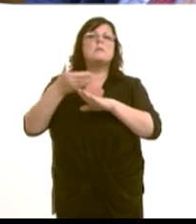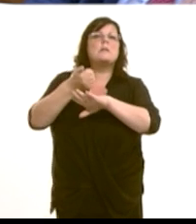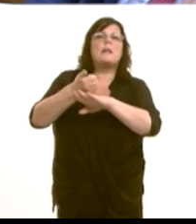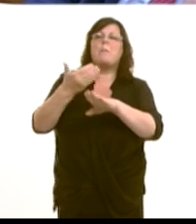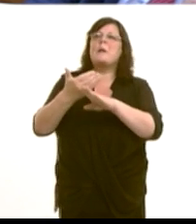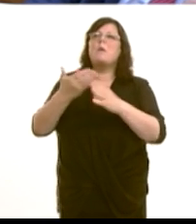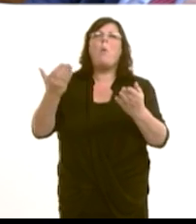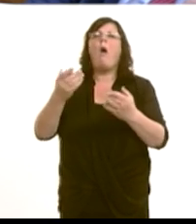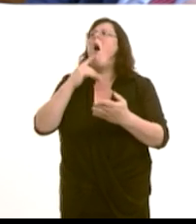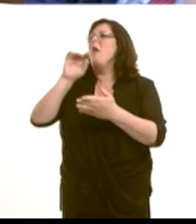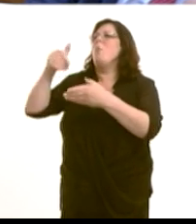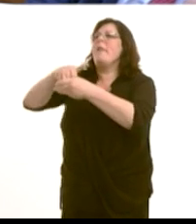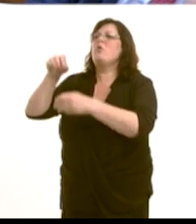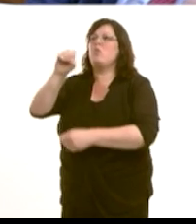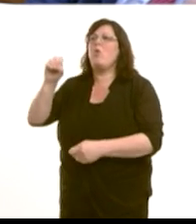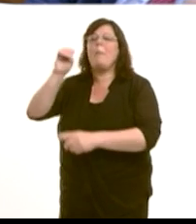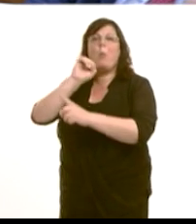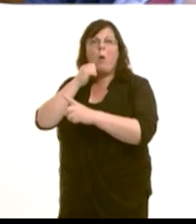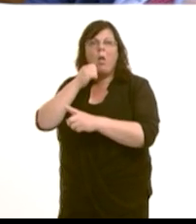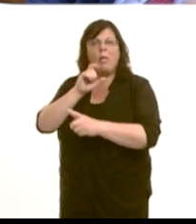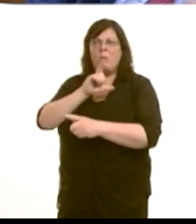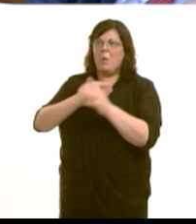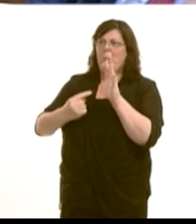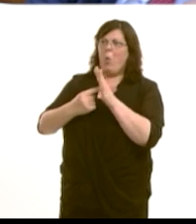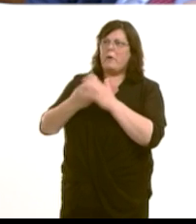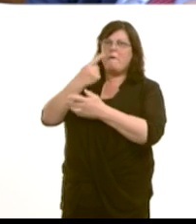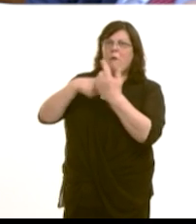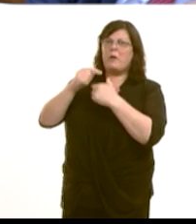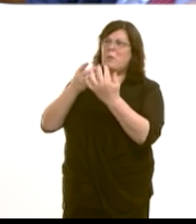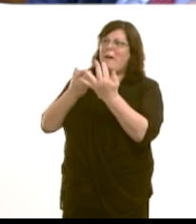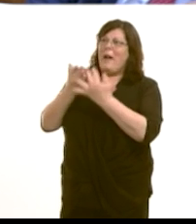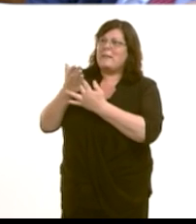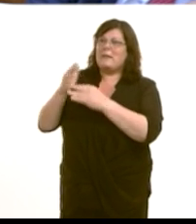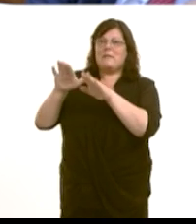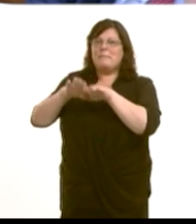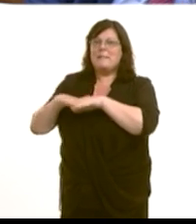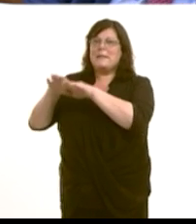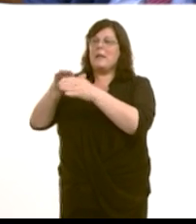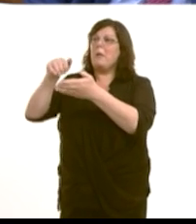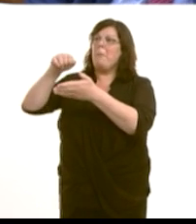it. Thatís why itís hugely important that we continue to have free access to the single market, tariff free.